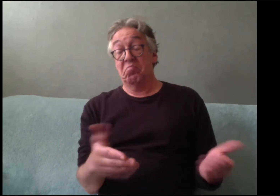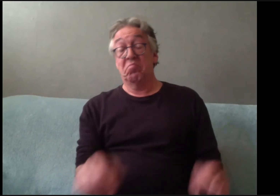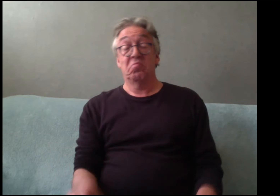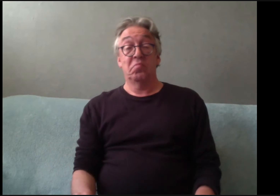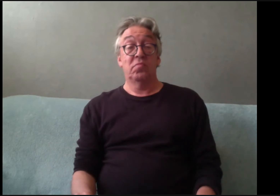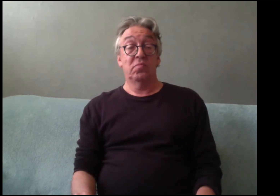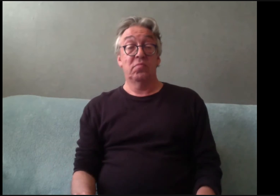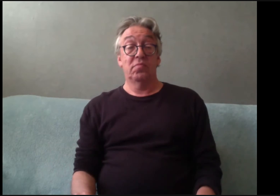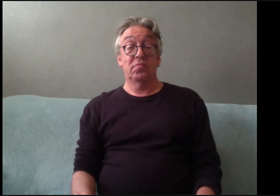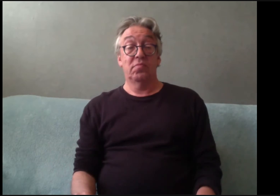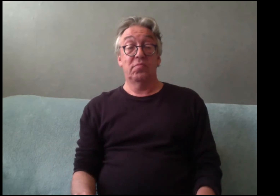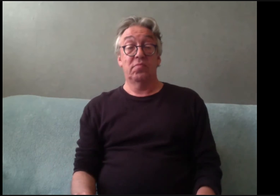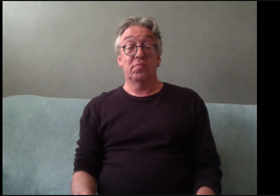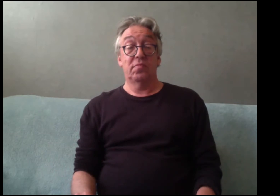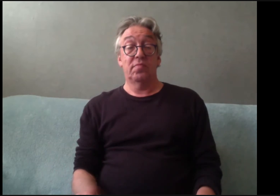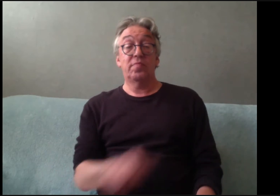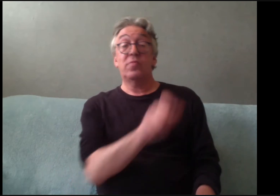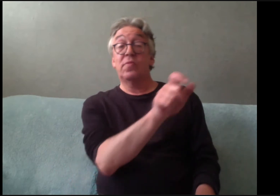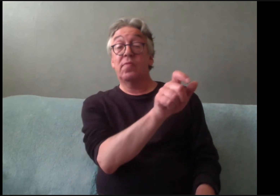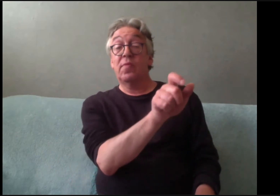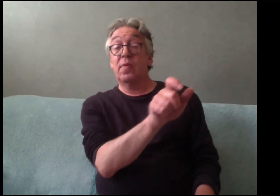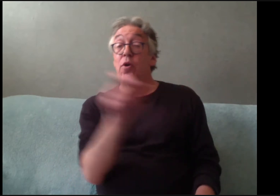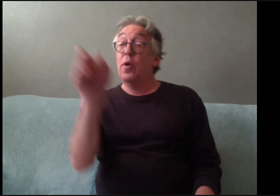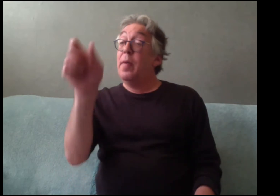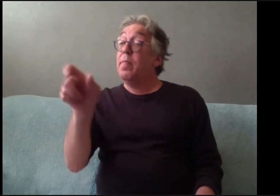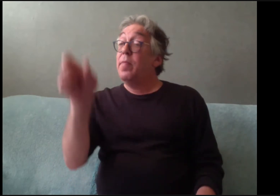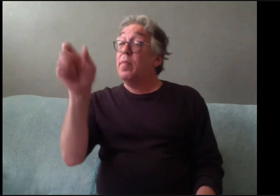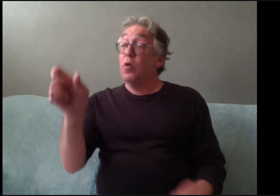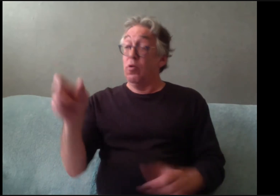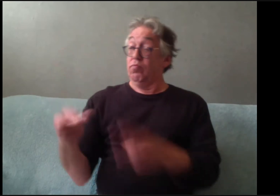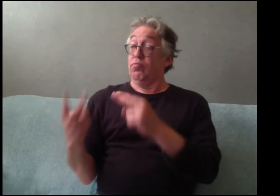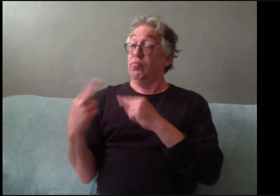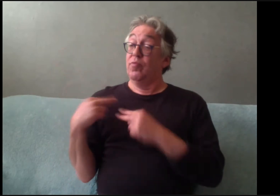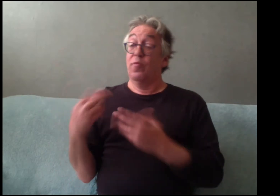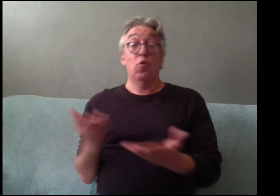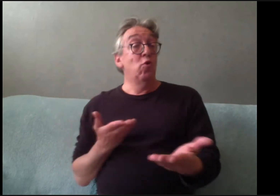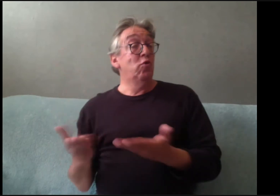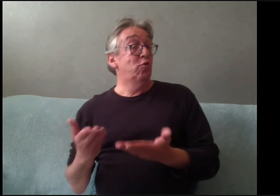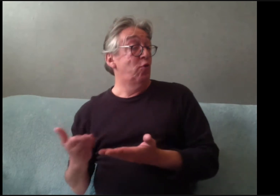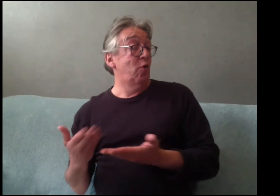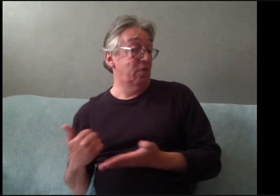and for people providing care for people with disabilities.